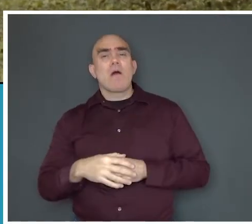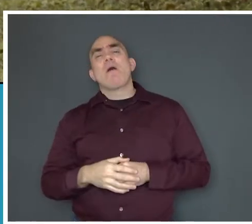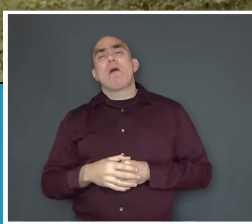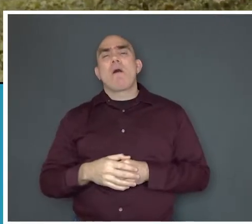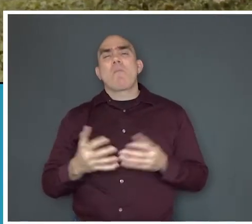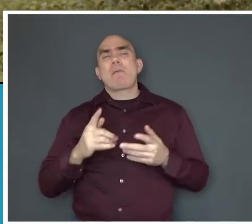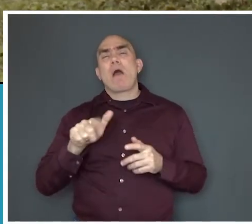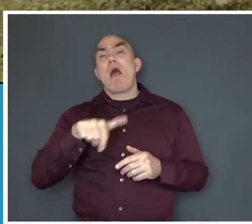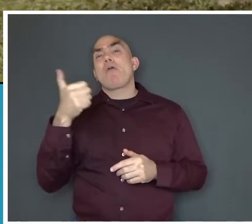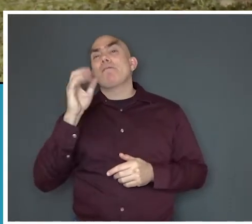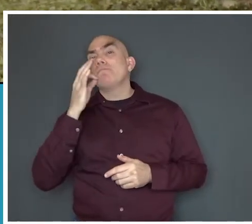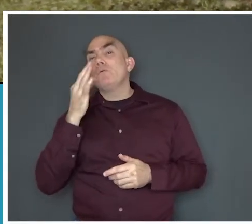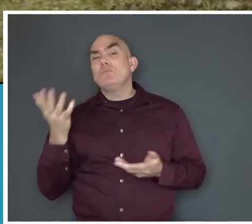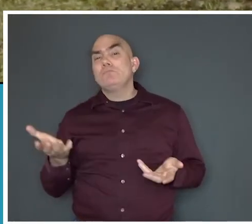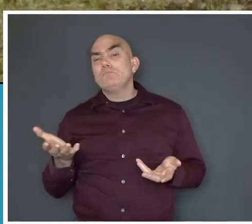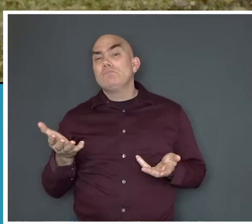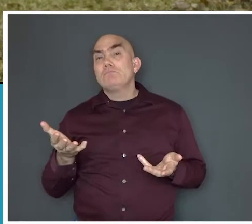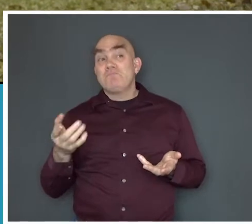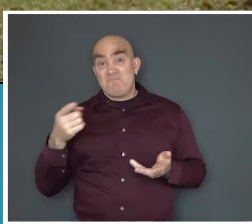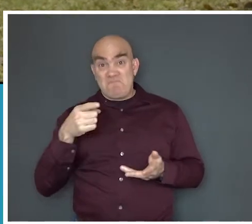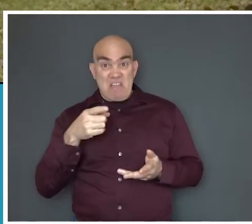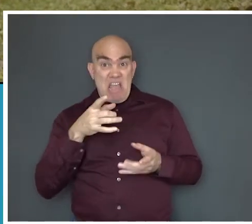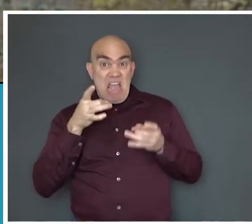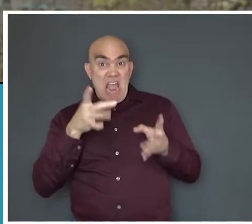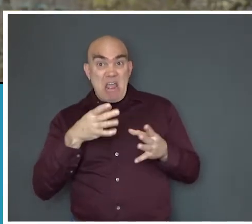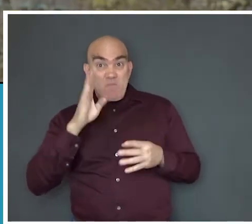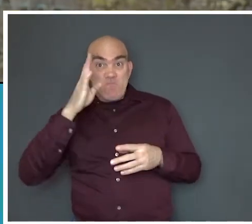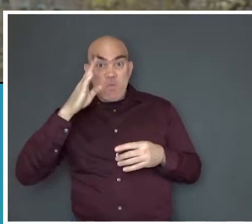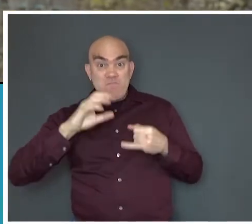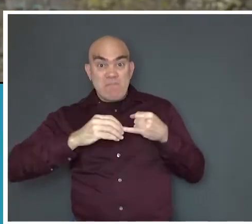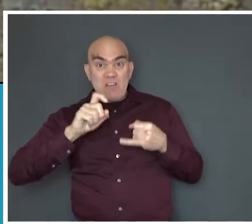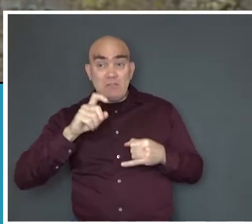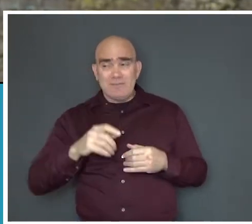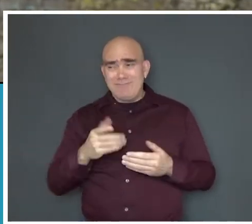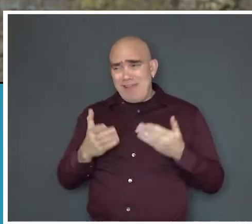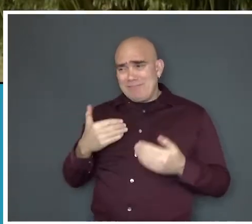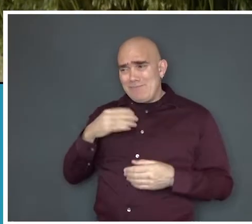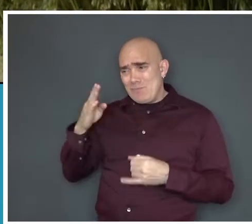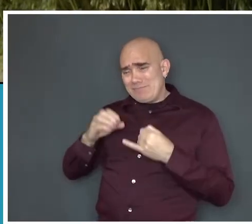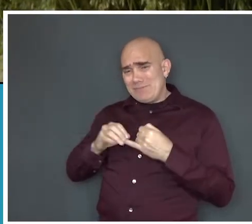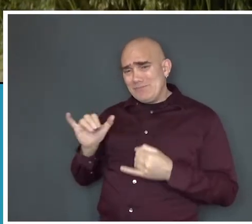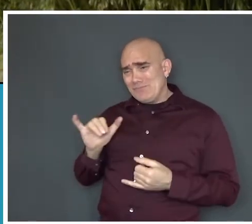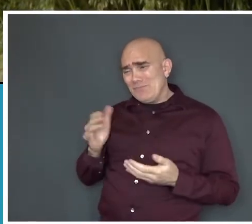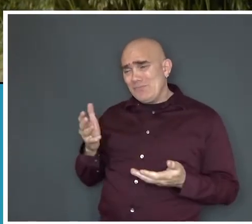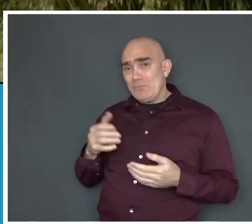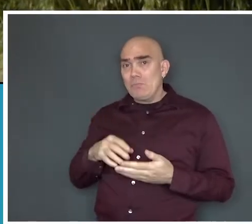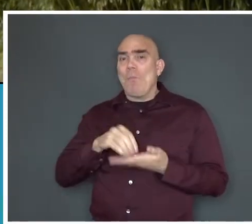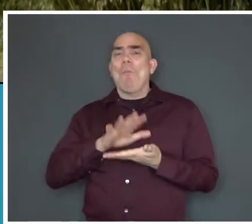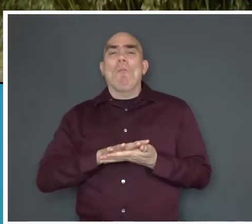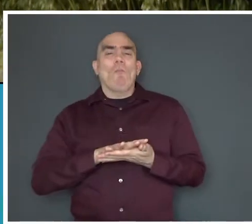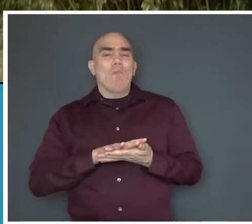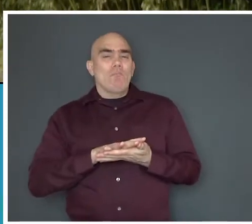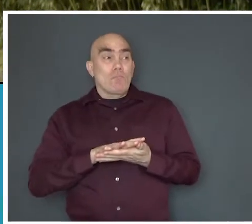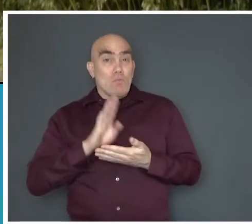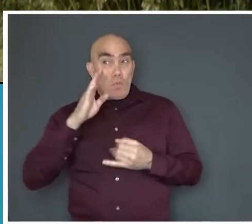What about the other fruits? Do they hate blueberries? There are probably blueberries too. Journal entry, blueberries seem to be